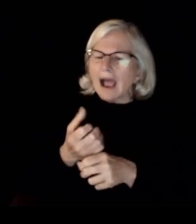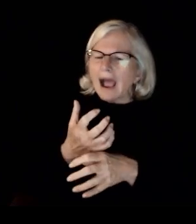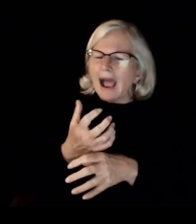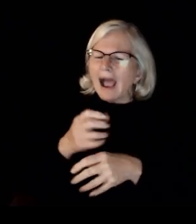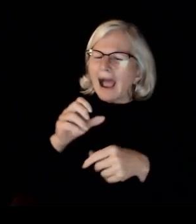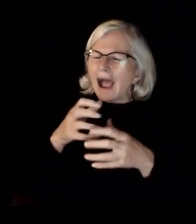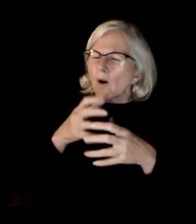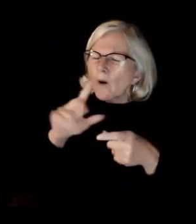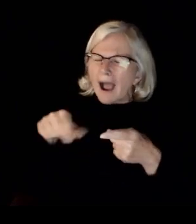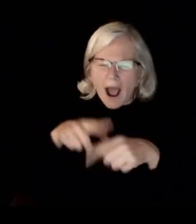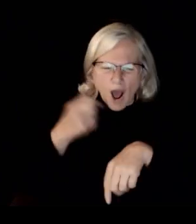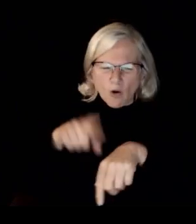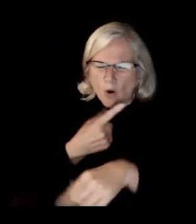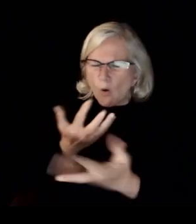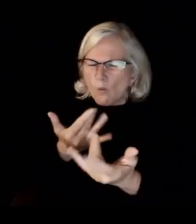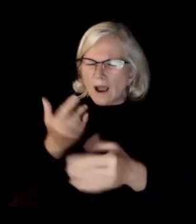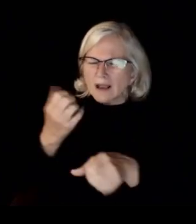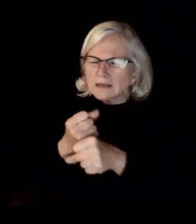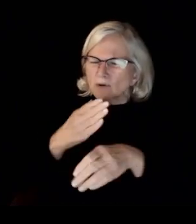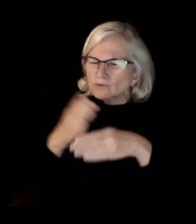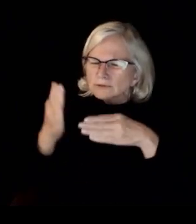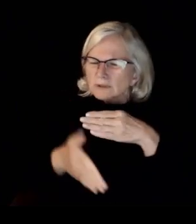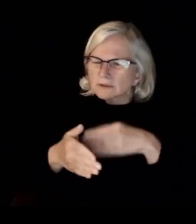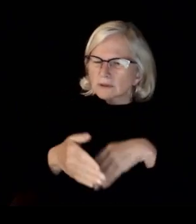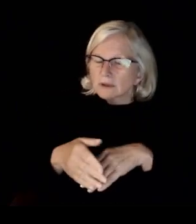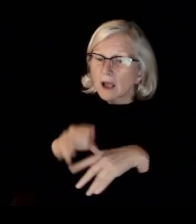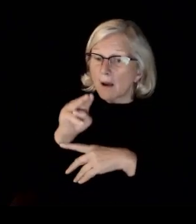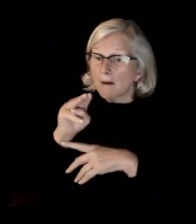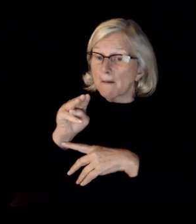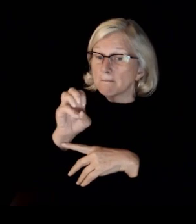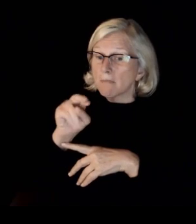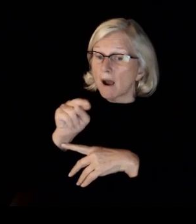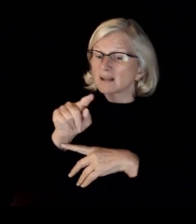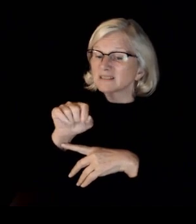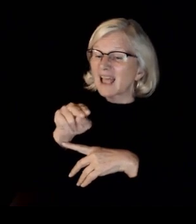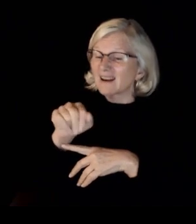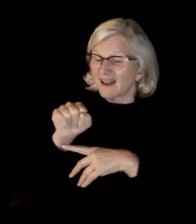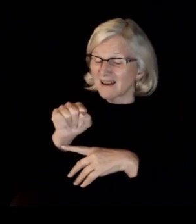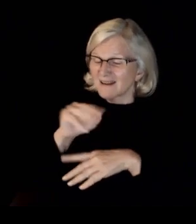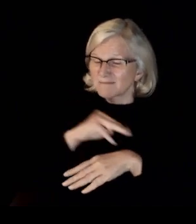Montana that are actually trying to like salvage or boost their own testing programs again